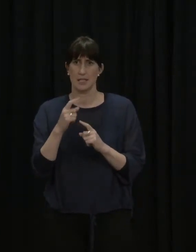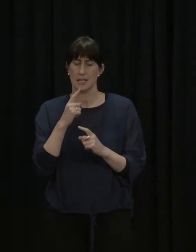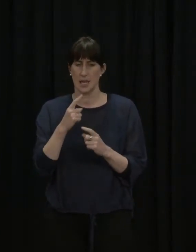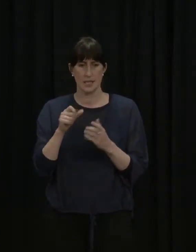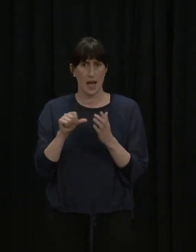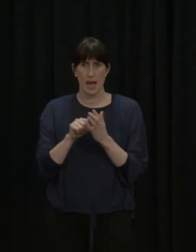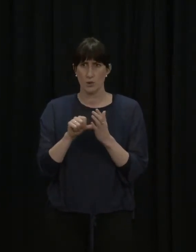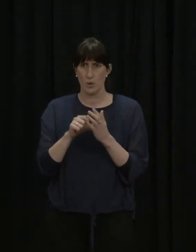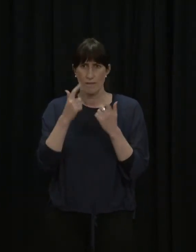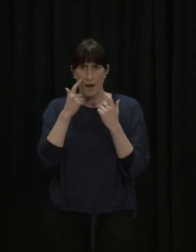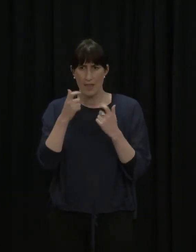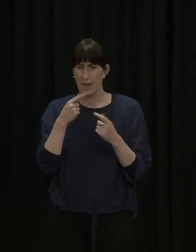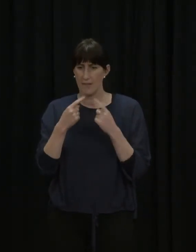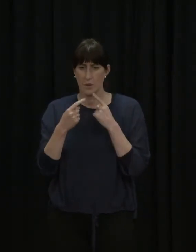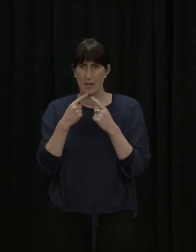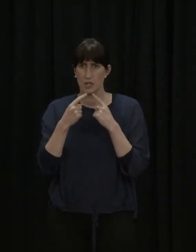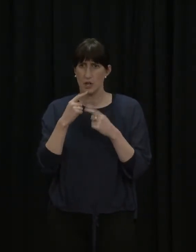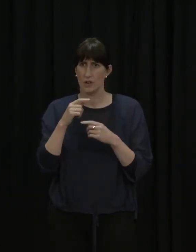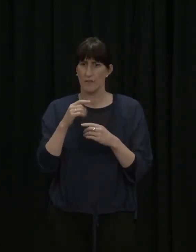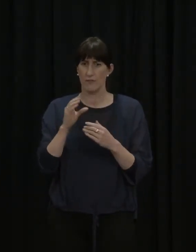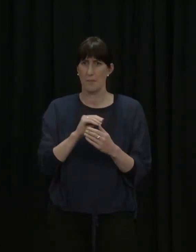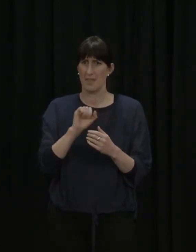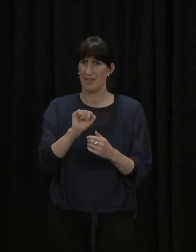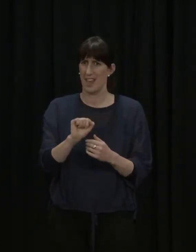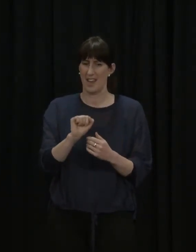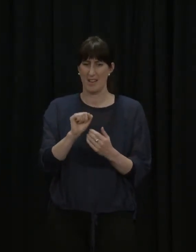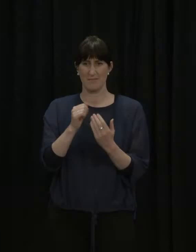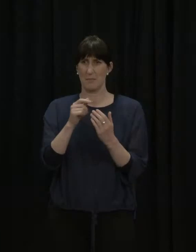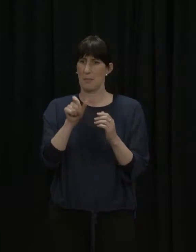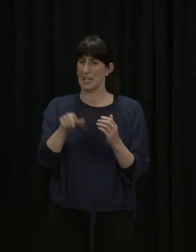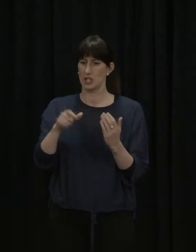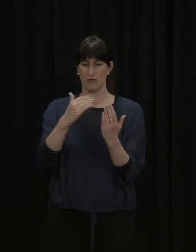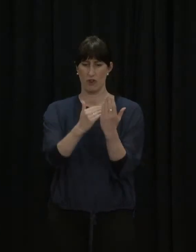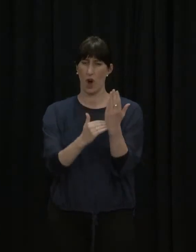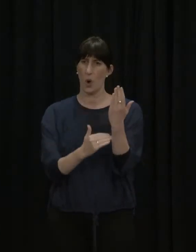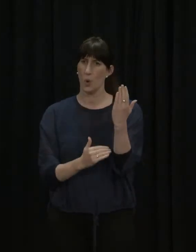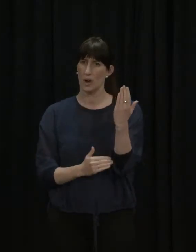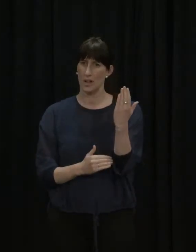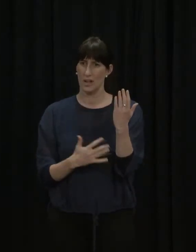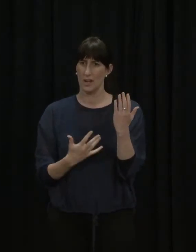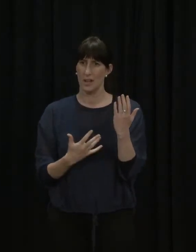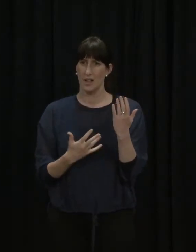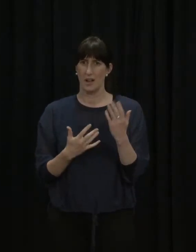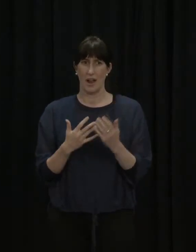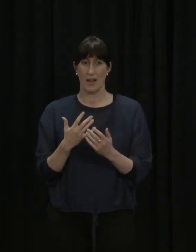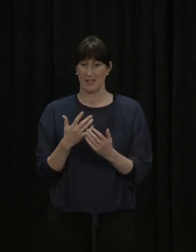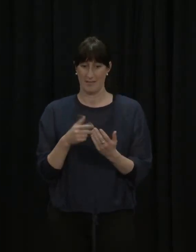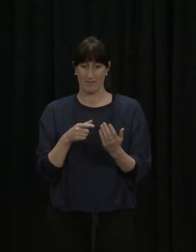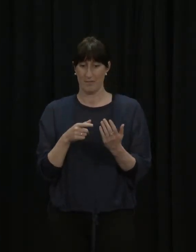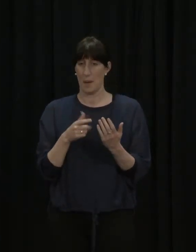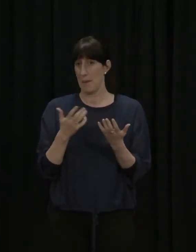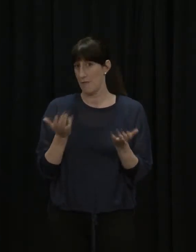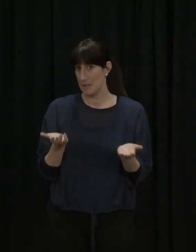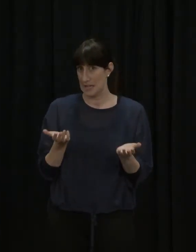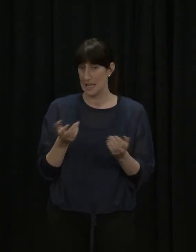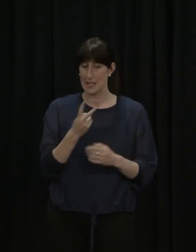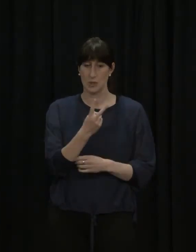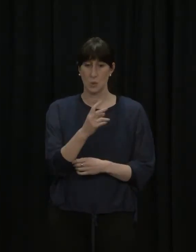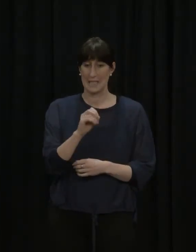practice and administered that 3rd dose. It's quite complex and